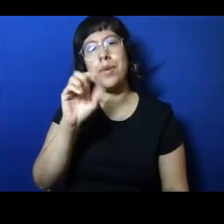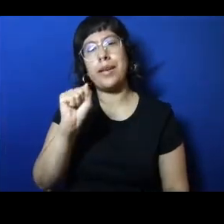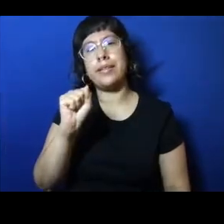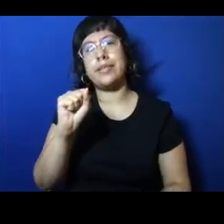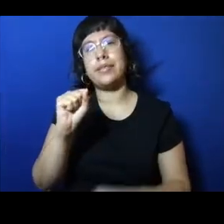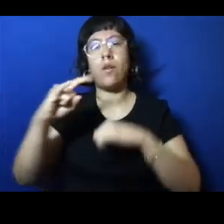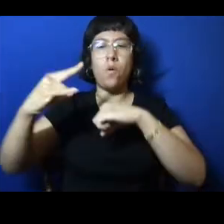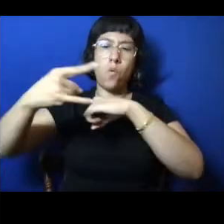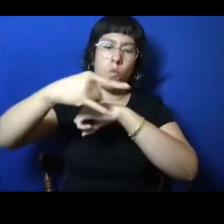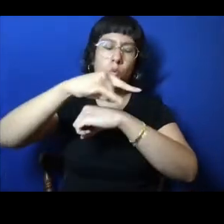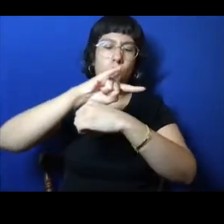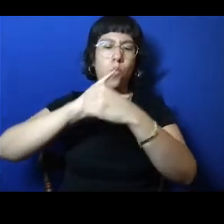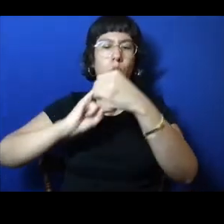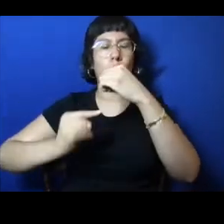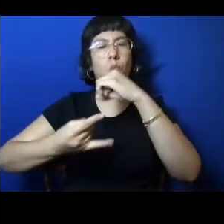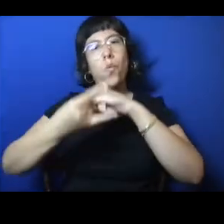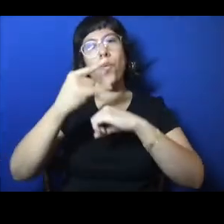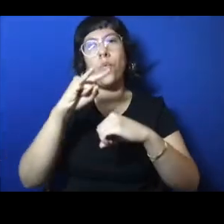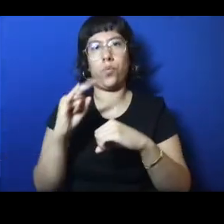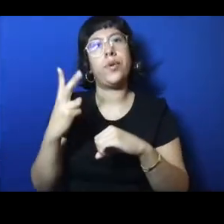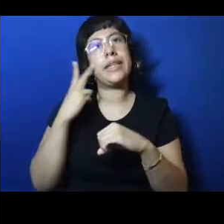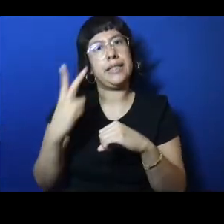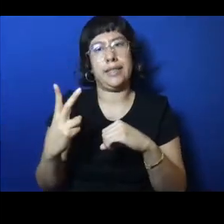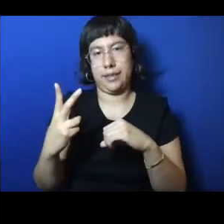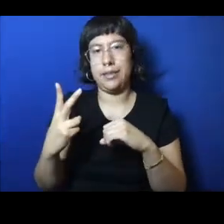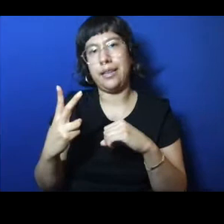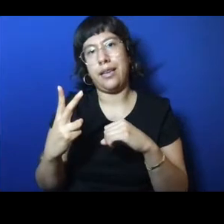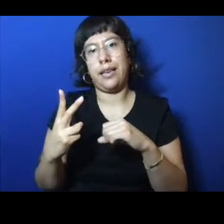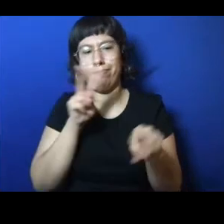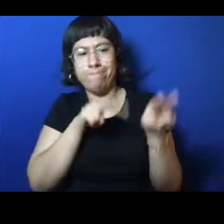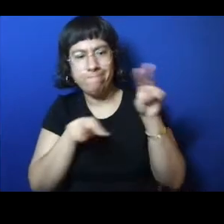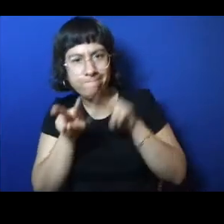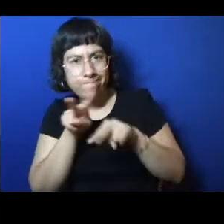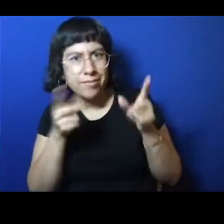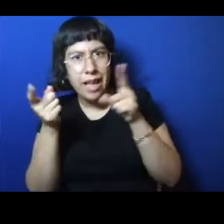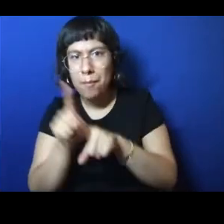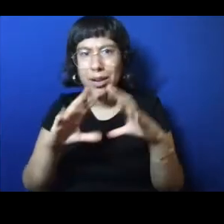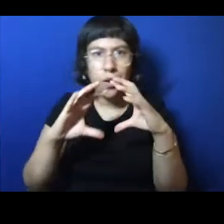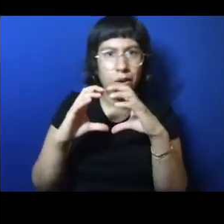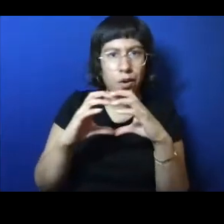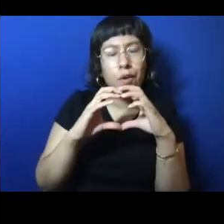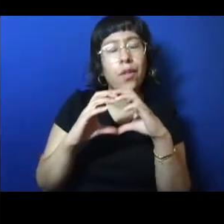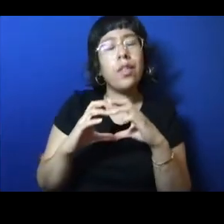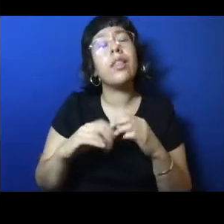with that, with those particular observations. And so I'll, I'm going to describe just two today.